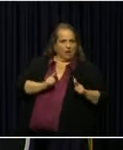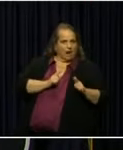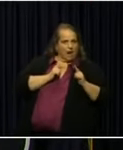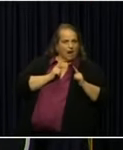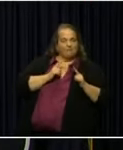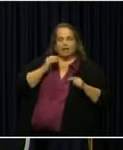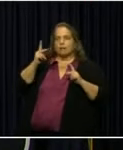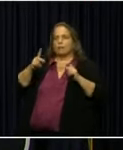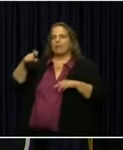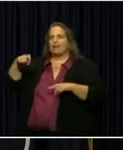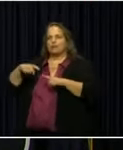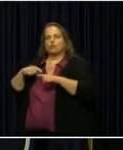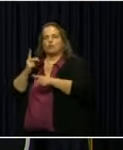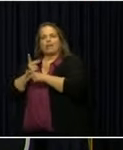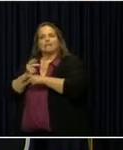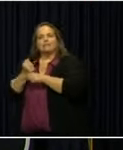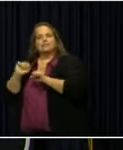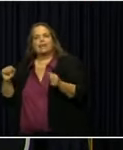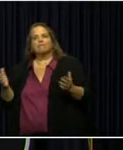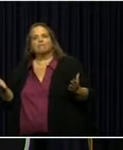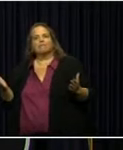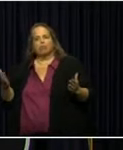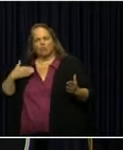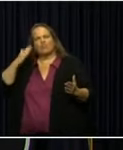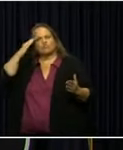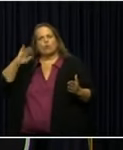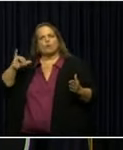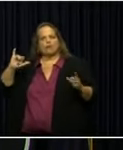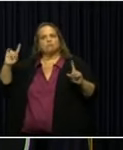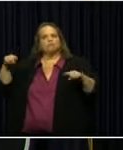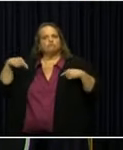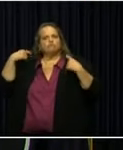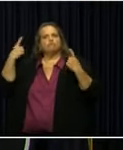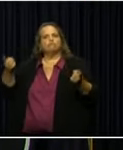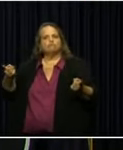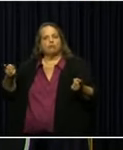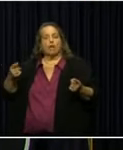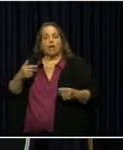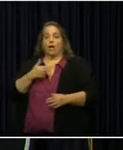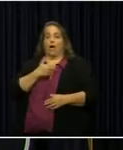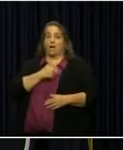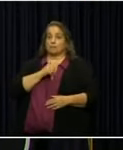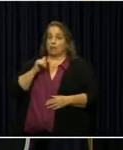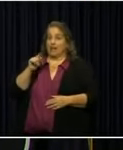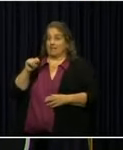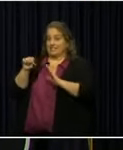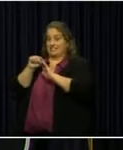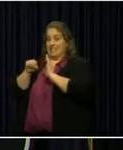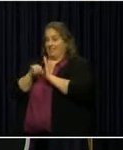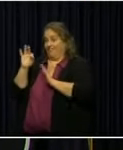WHAT AND WHEN IT'S POSSIBLE. AND I'D SAY DON'T JUST LISTEN TO